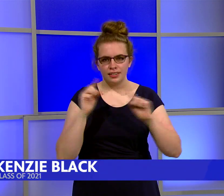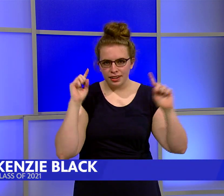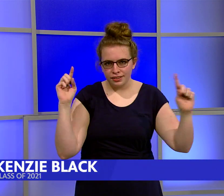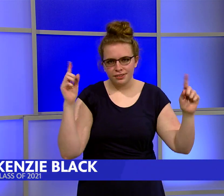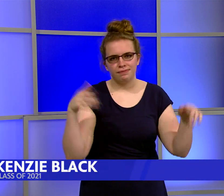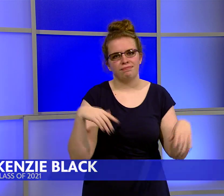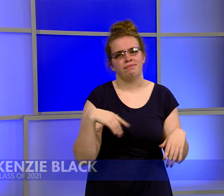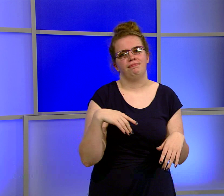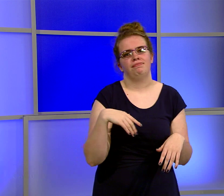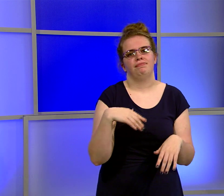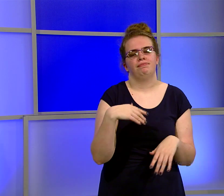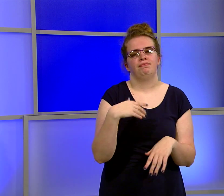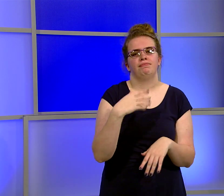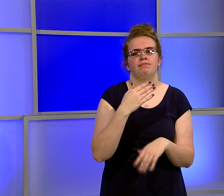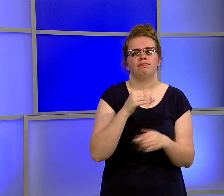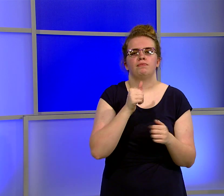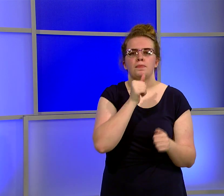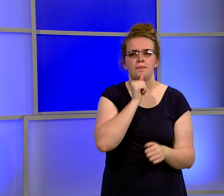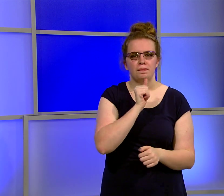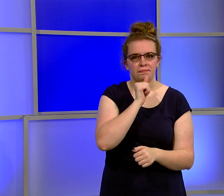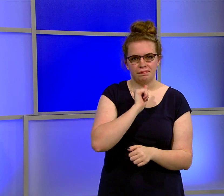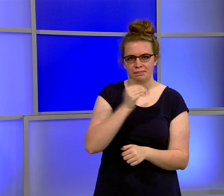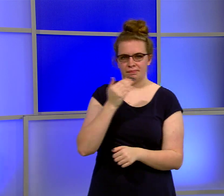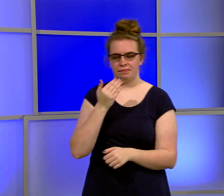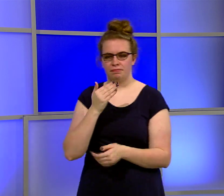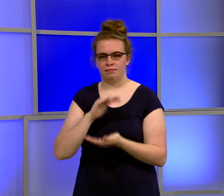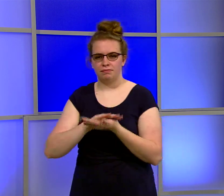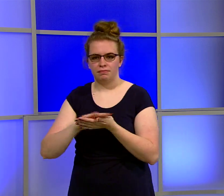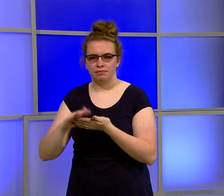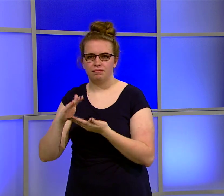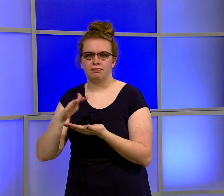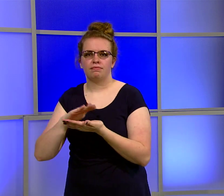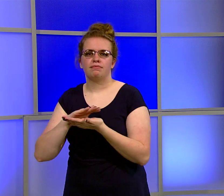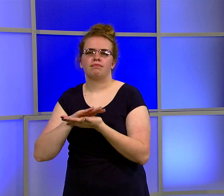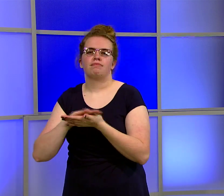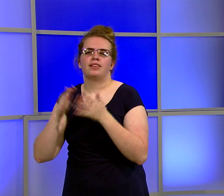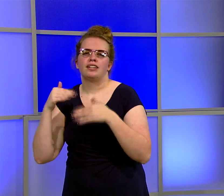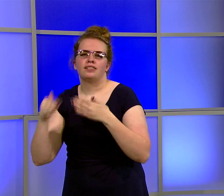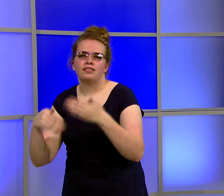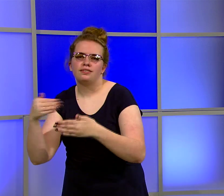patience and kindness are key to succeeding with anything including life